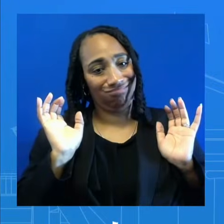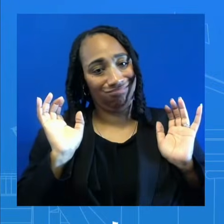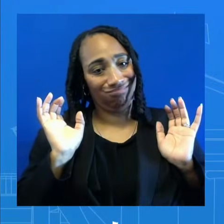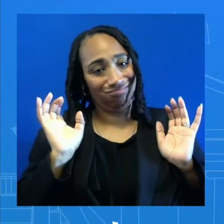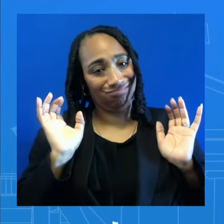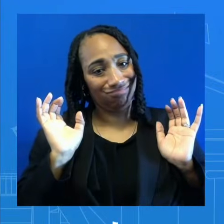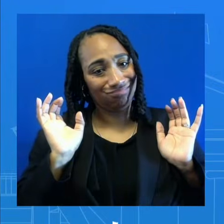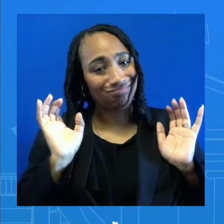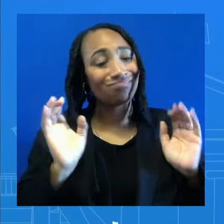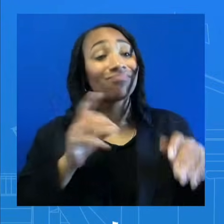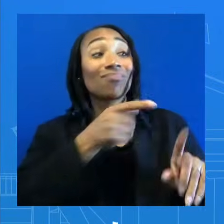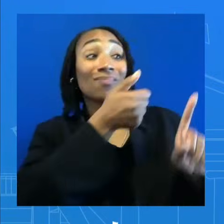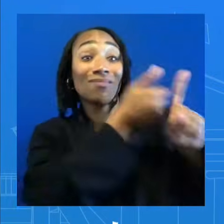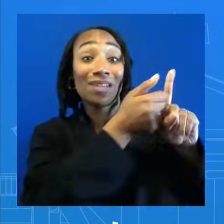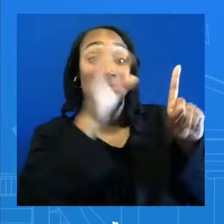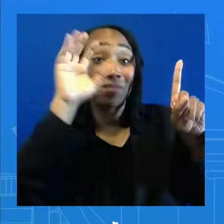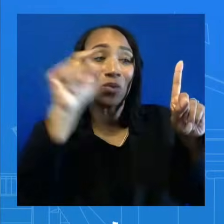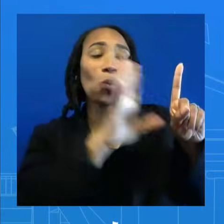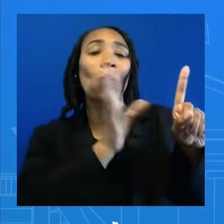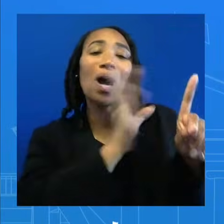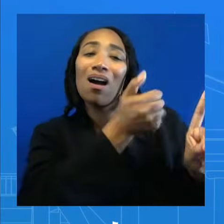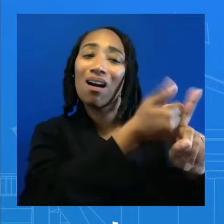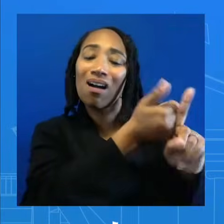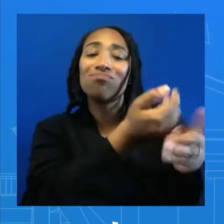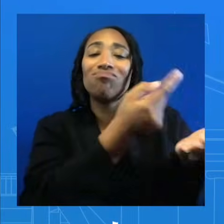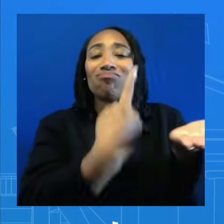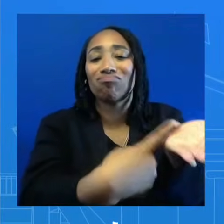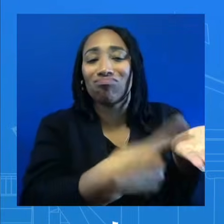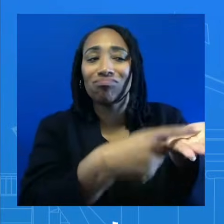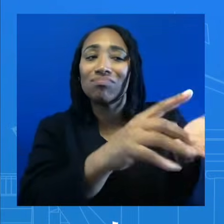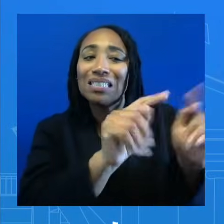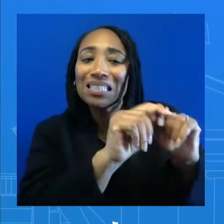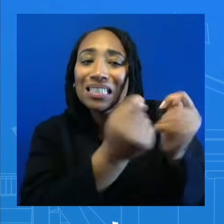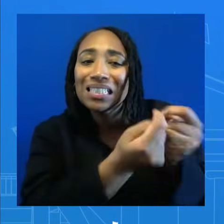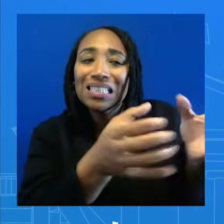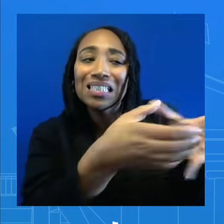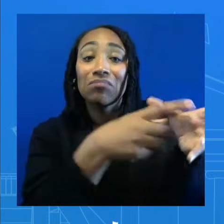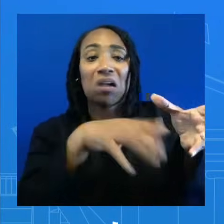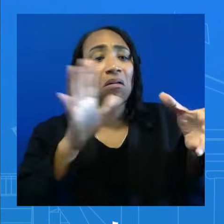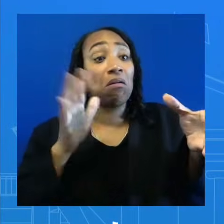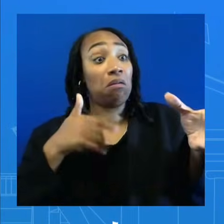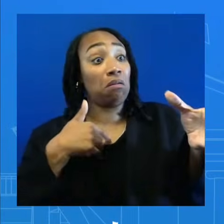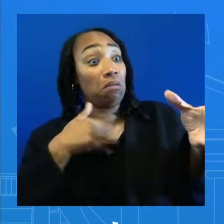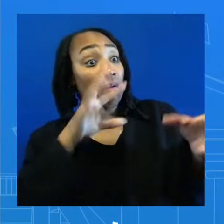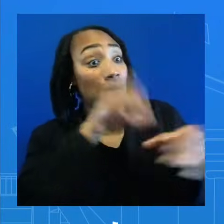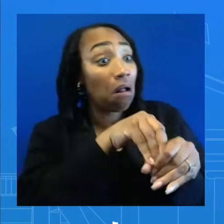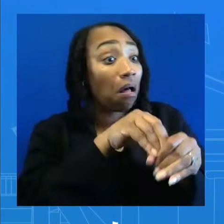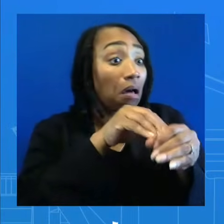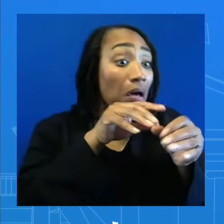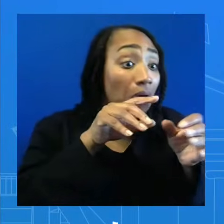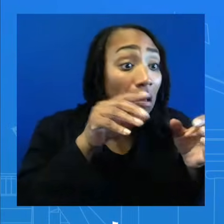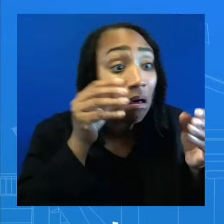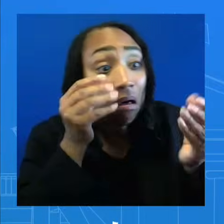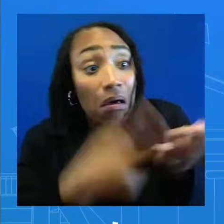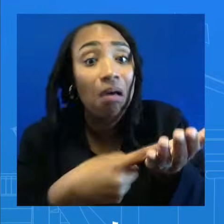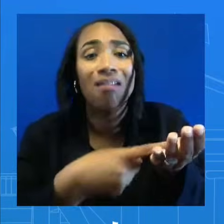And -- and I just don't have anything beyond that for you. Again, I think today is a very important day, as we talk about the criminal justice system,